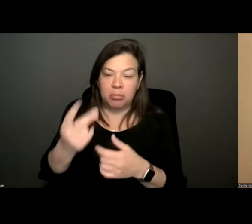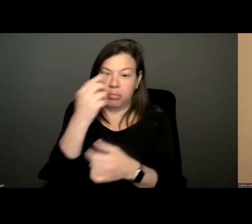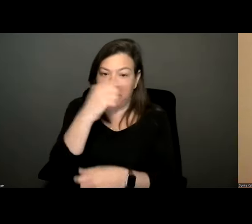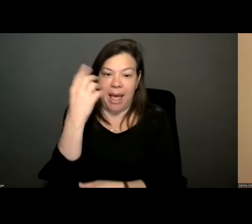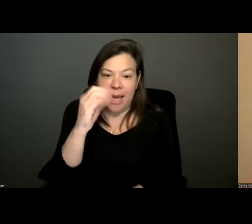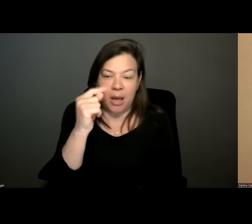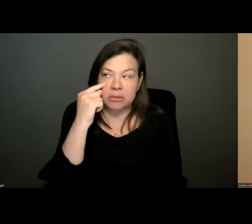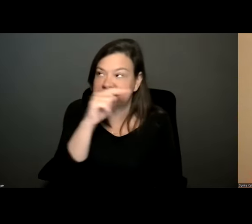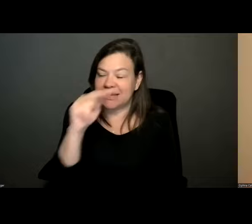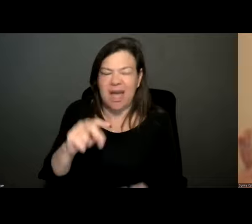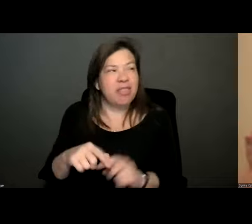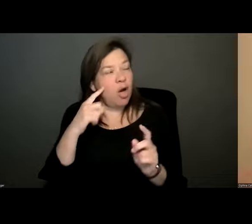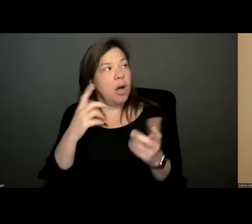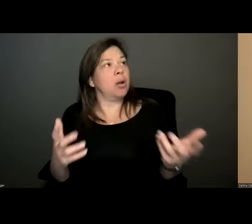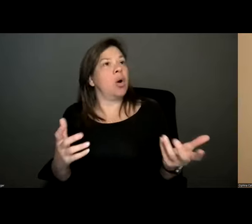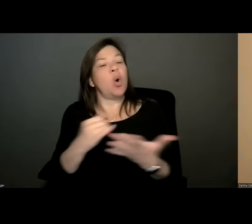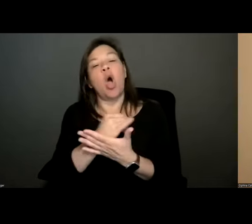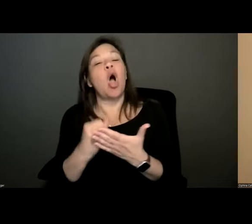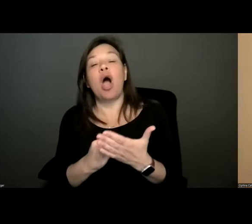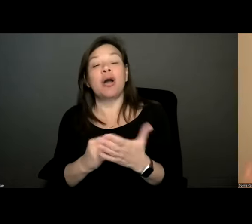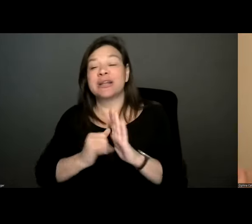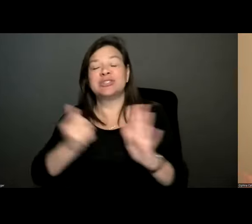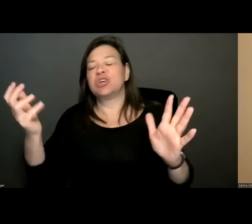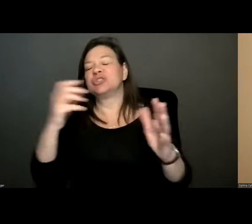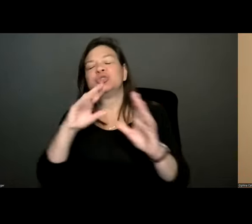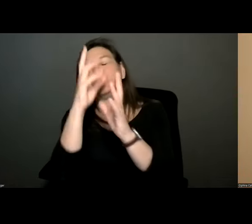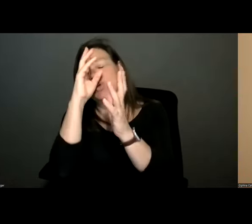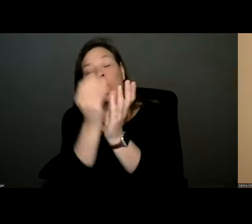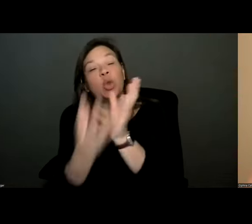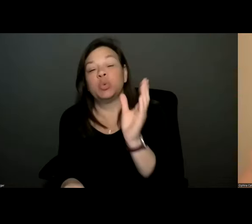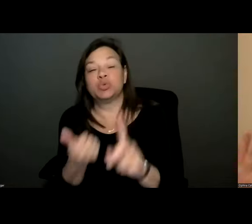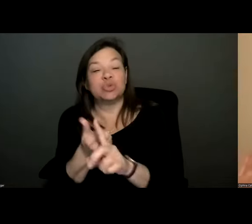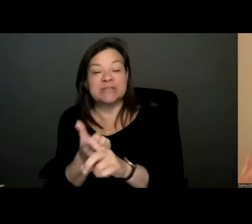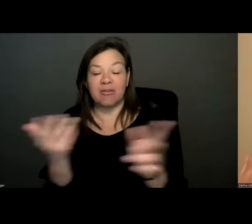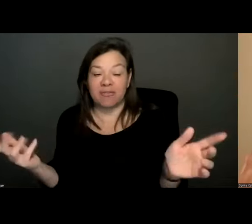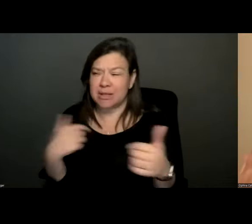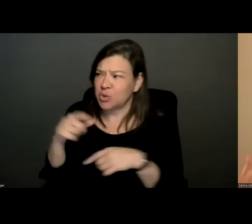what art was to just really, and I'd have questions of what can we do to support you?